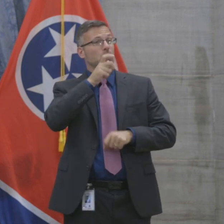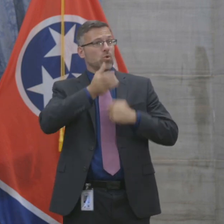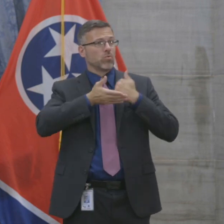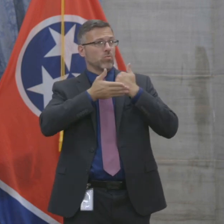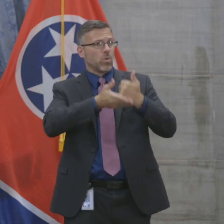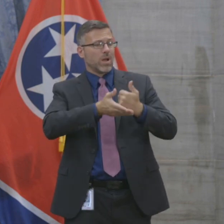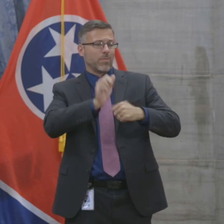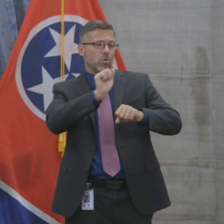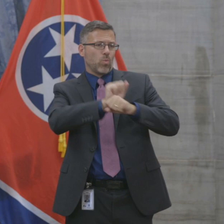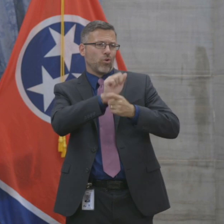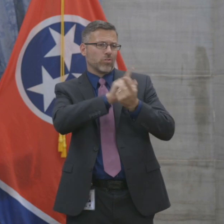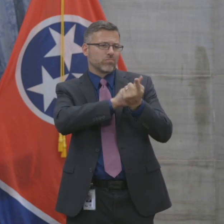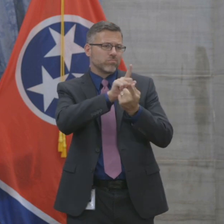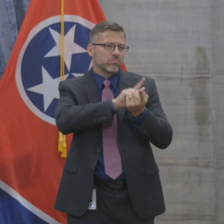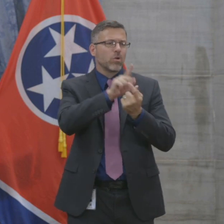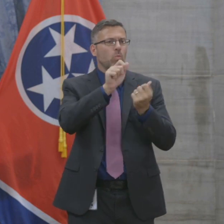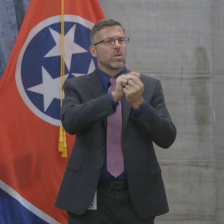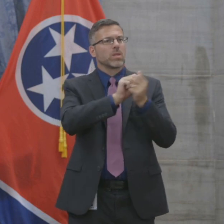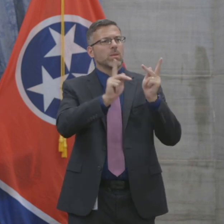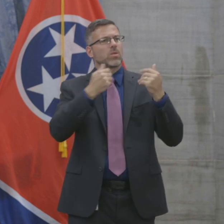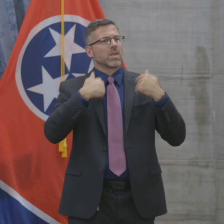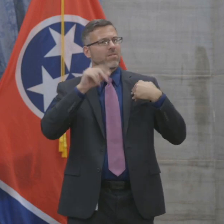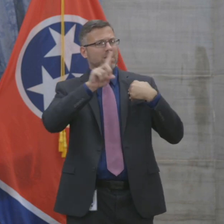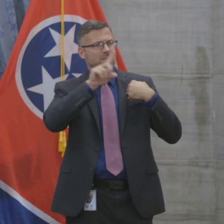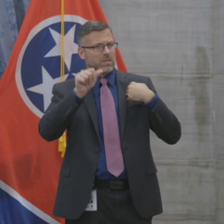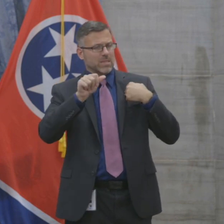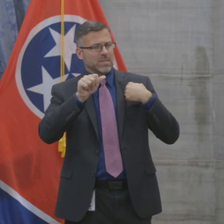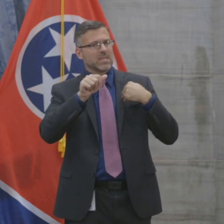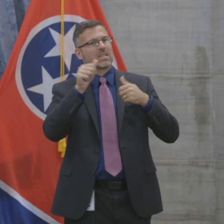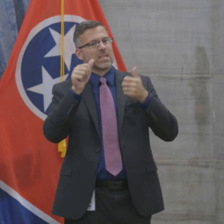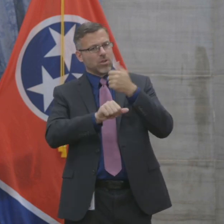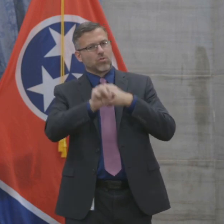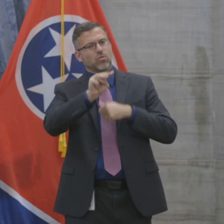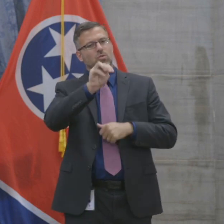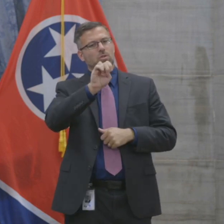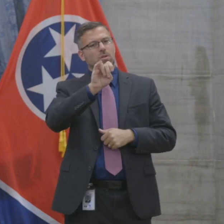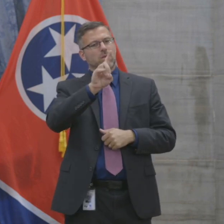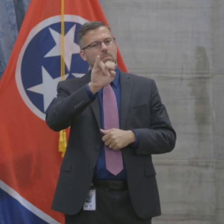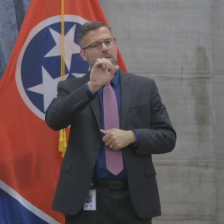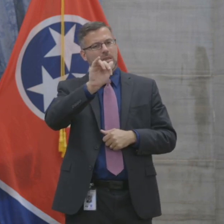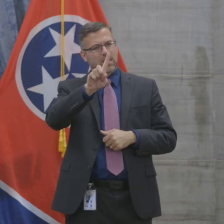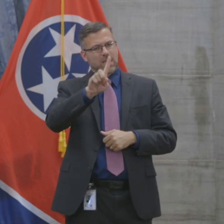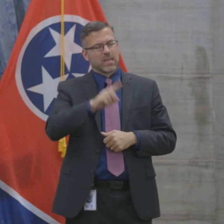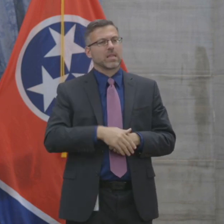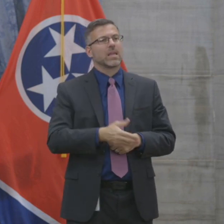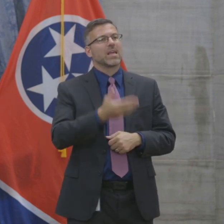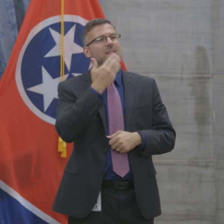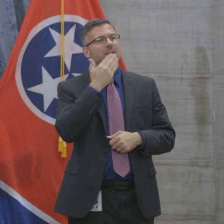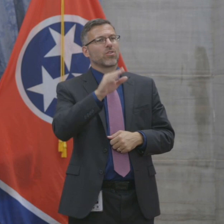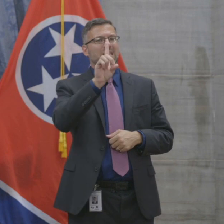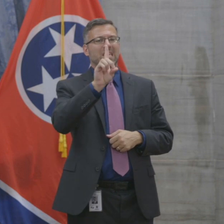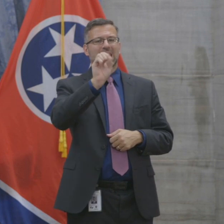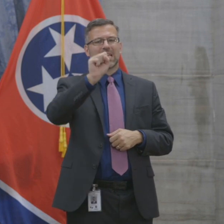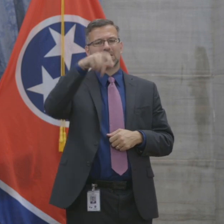families with disabilities in the midst of COVID?